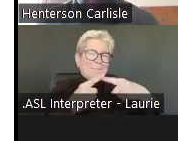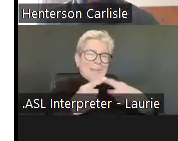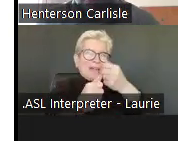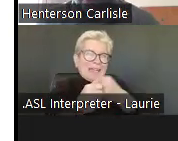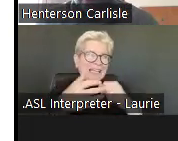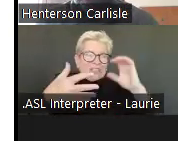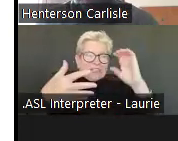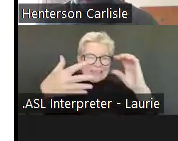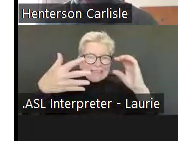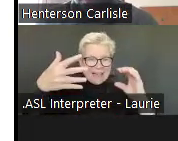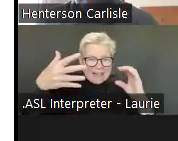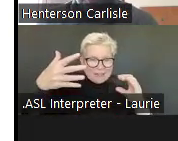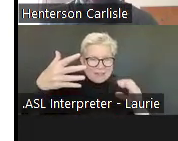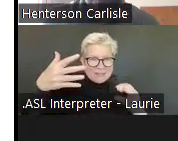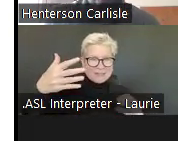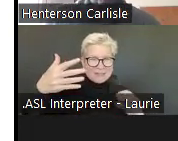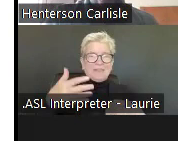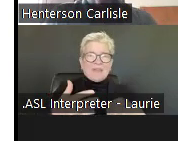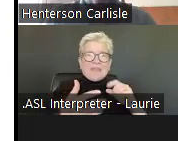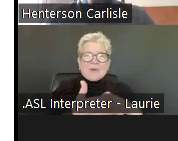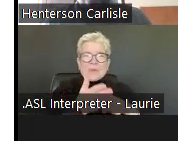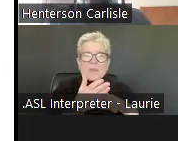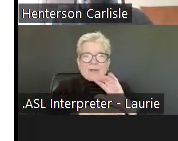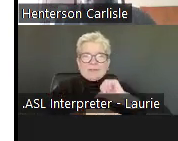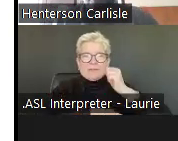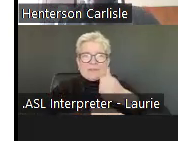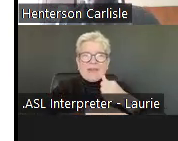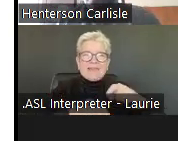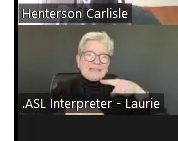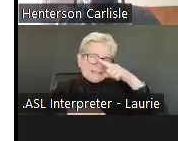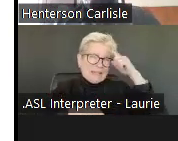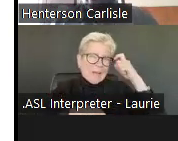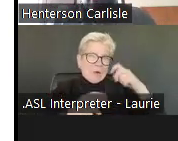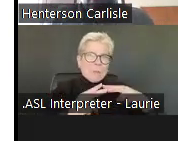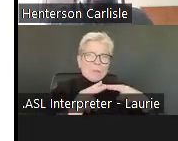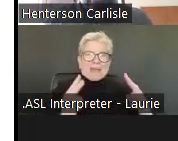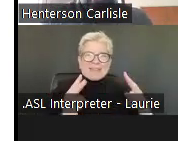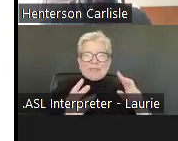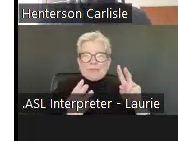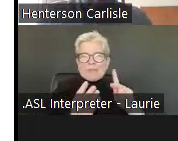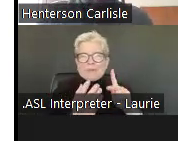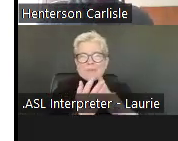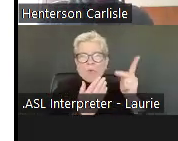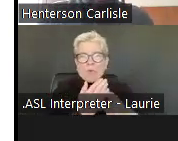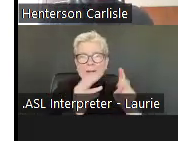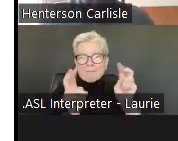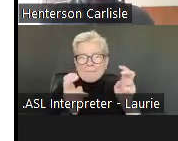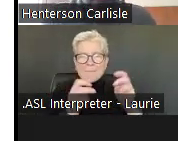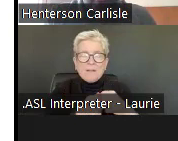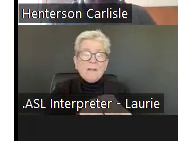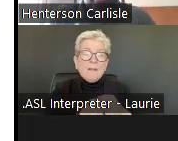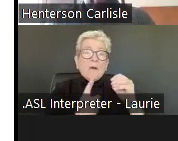building a Summer Bridge. So orientation can be more than the one day, it can be